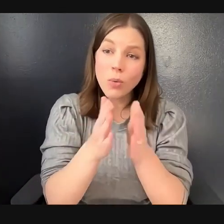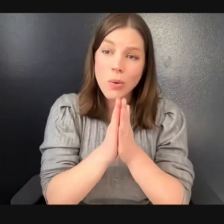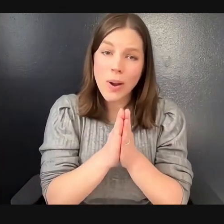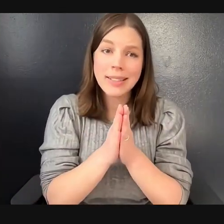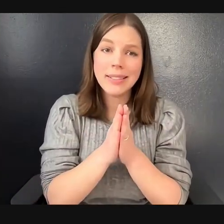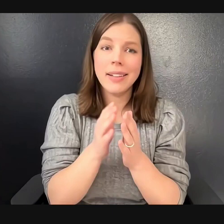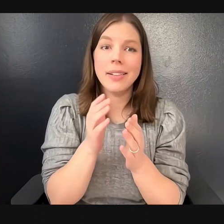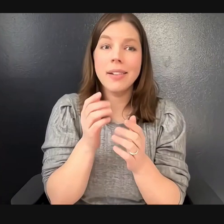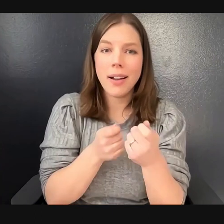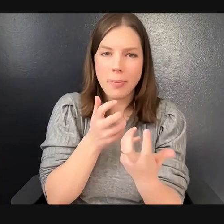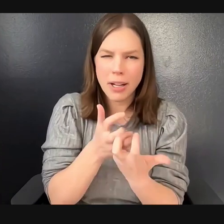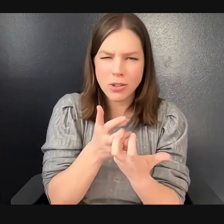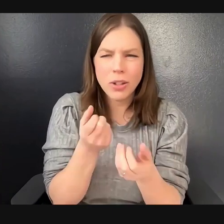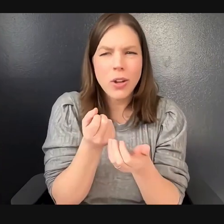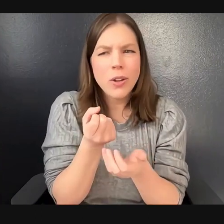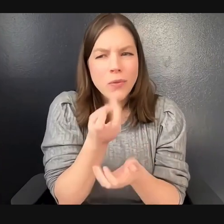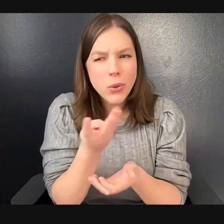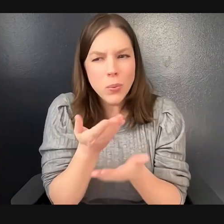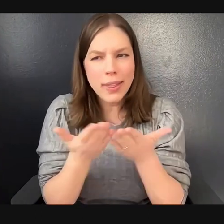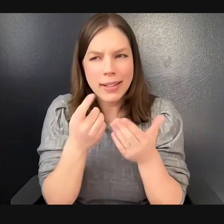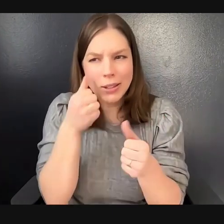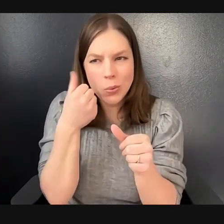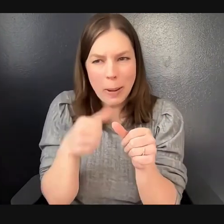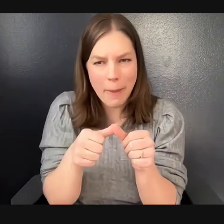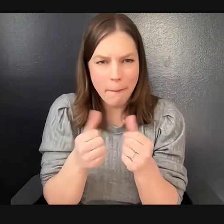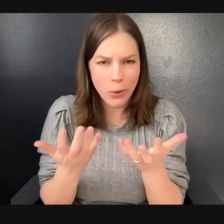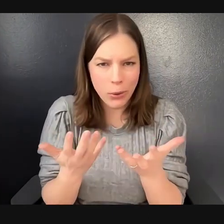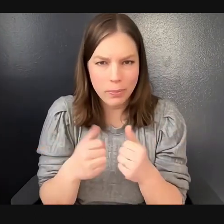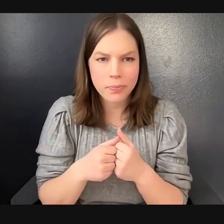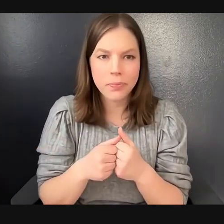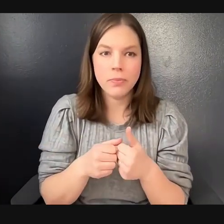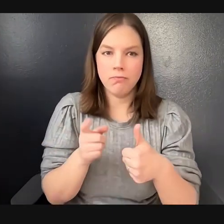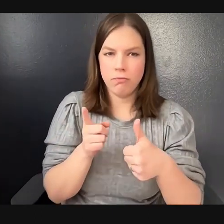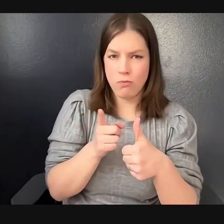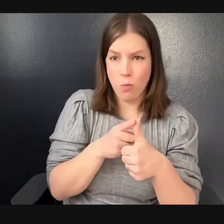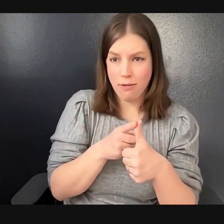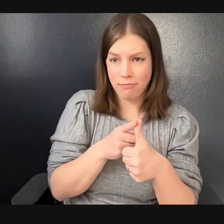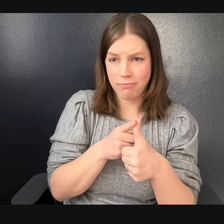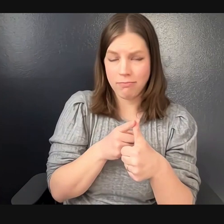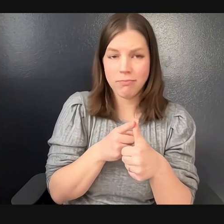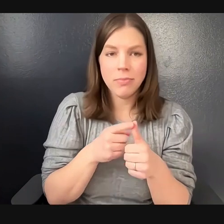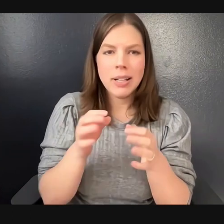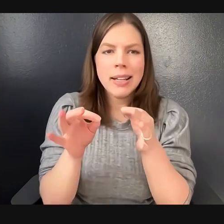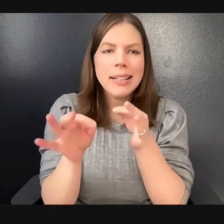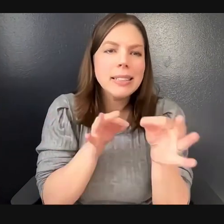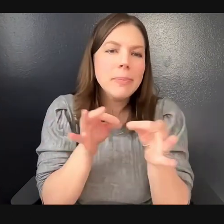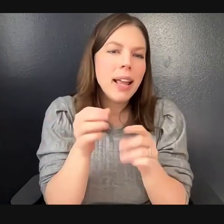So looking at this slide. When you're requesting accommodations, there are a few things to remember we have outlined here.